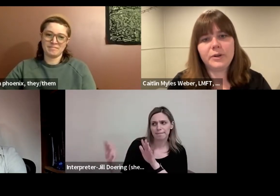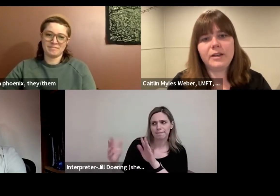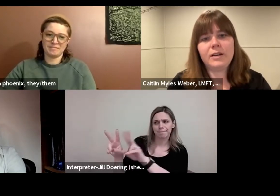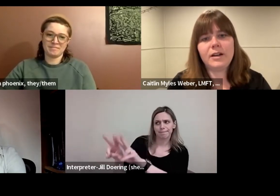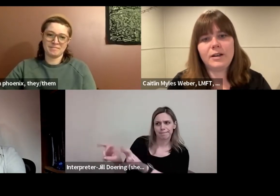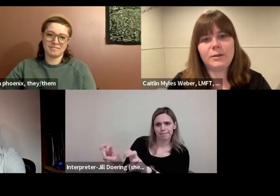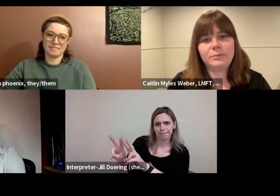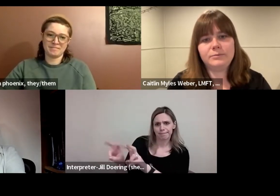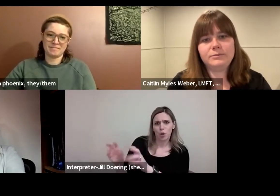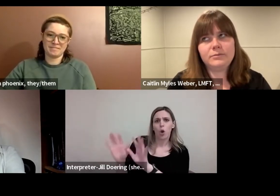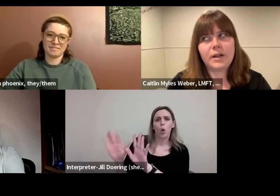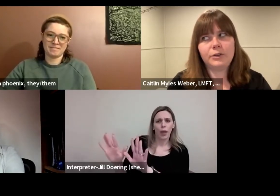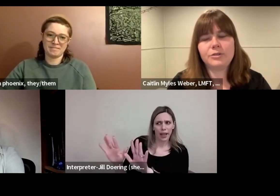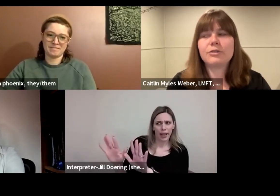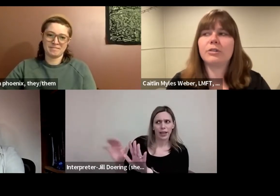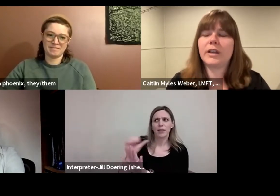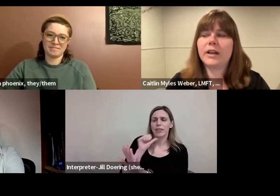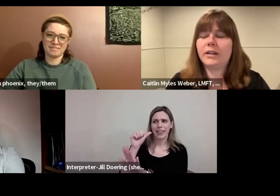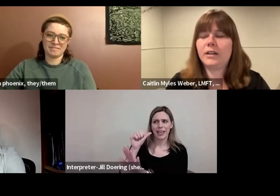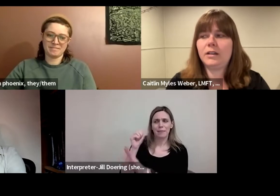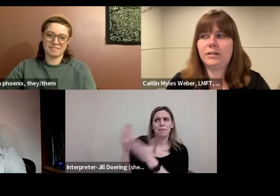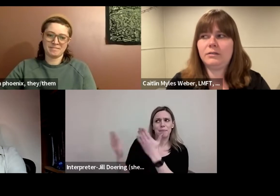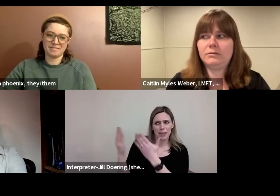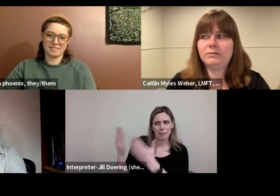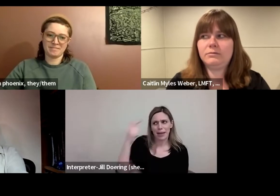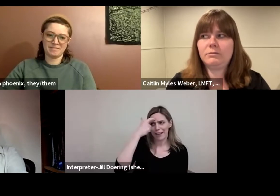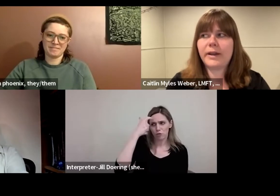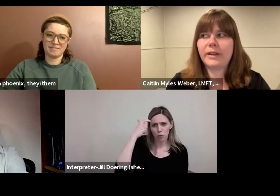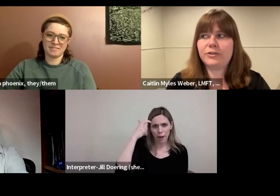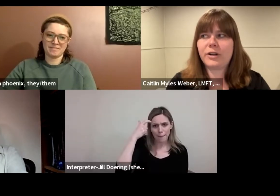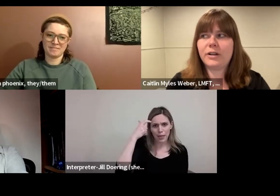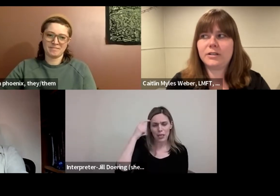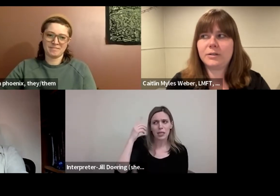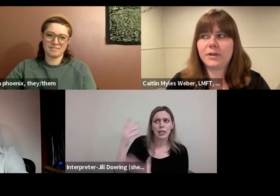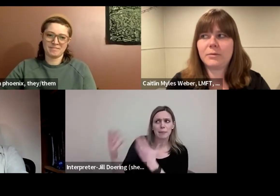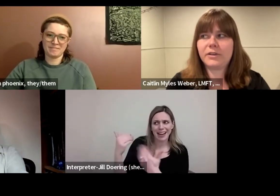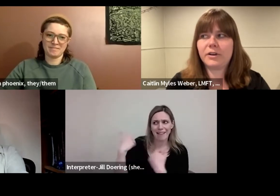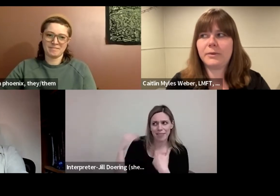So I learned early on in my training to become a therapist